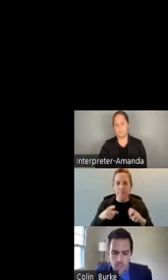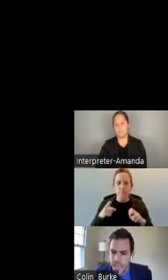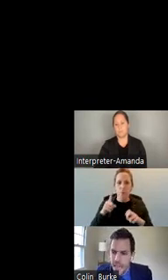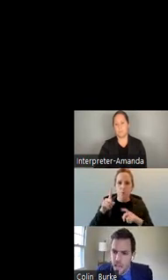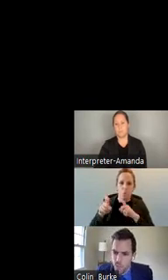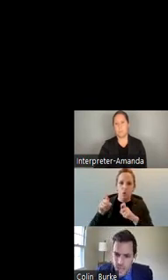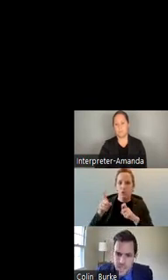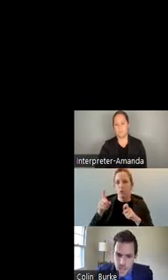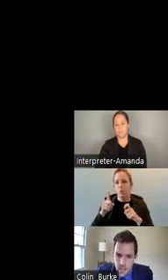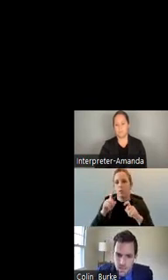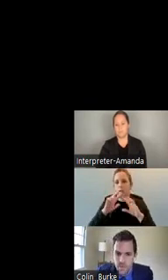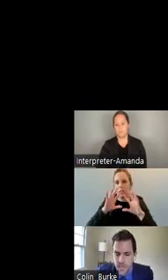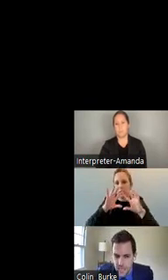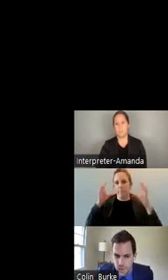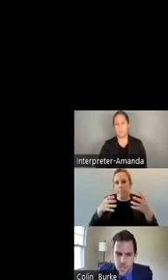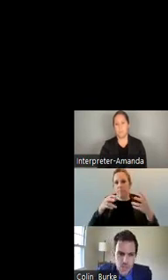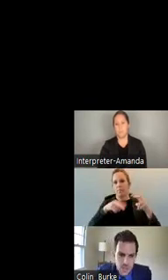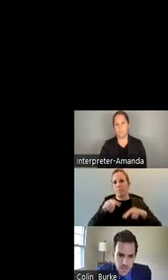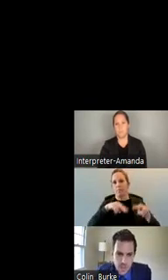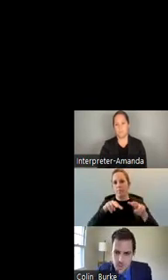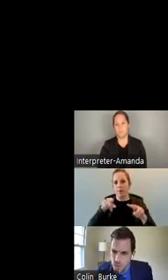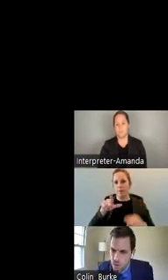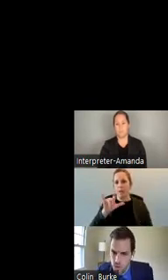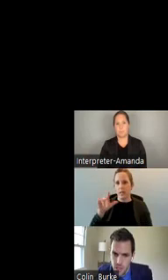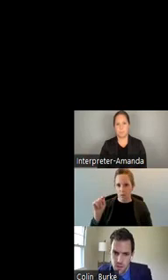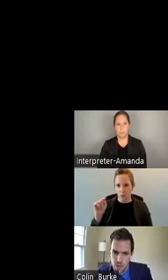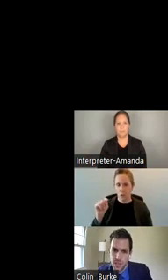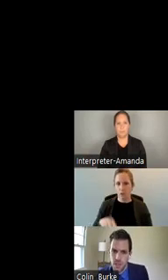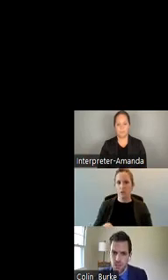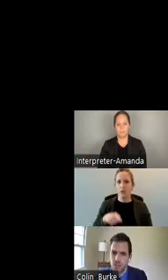um looking at rates of psychiatric conditions substance use disorders and neuropsychological